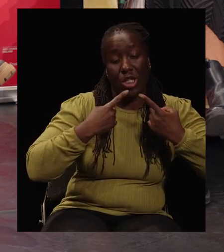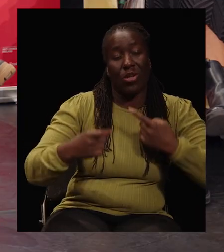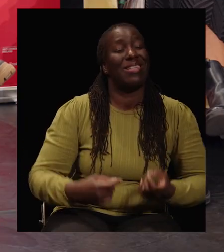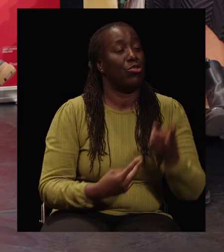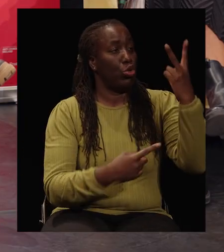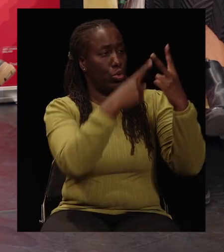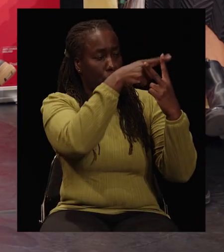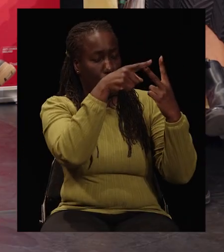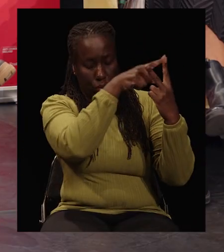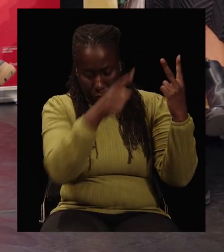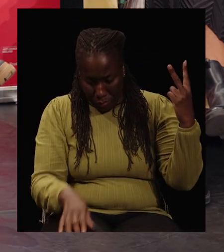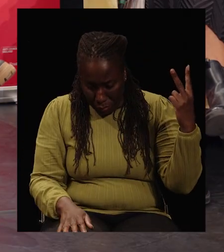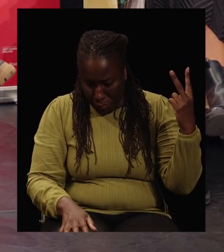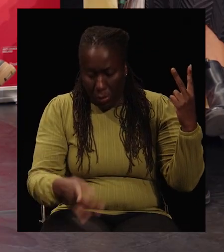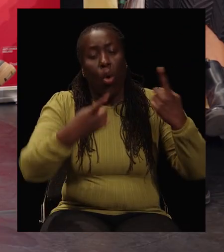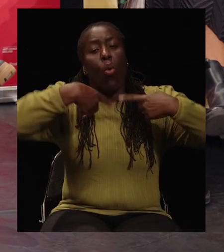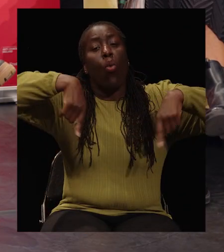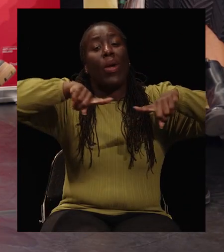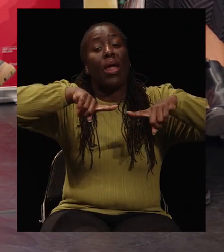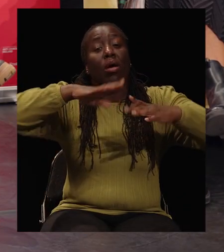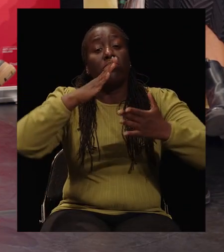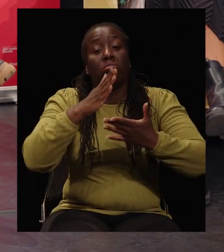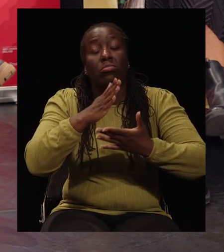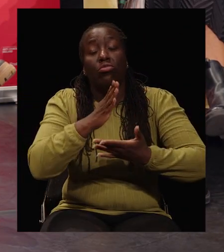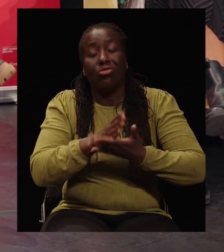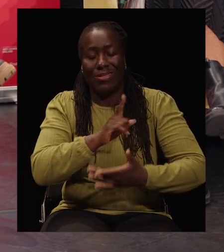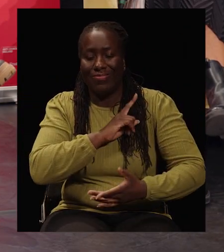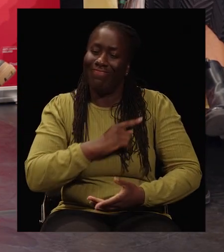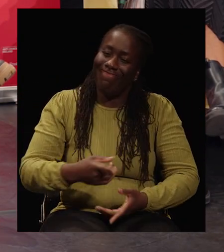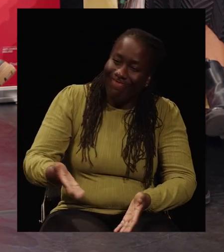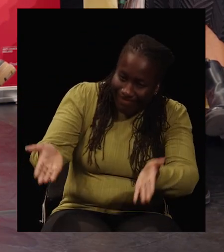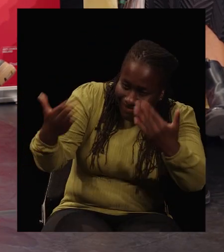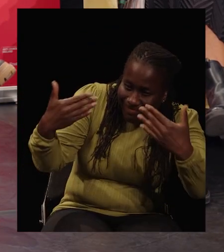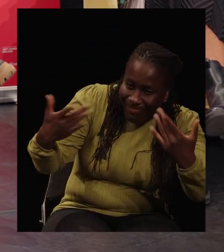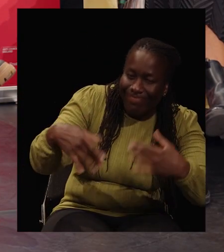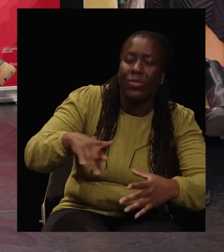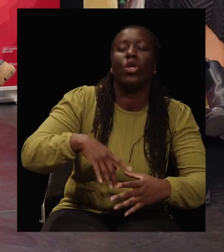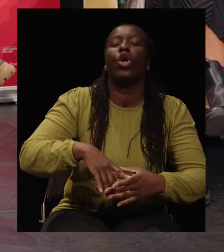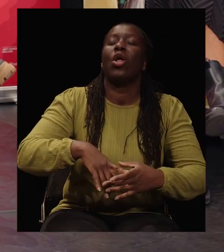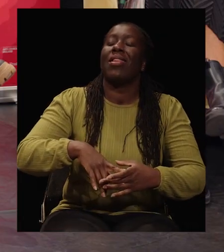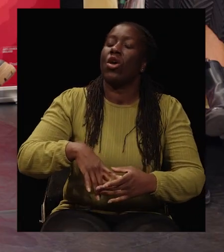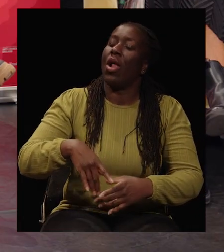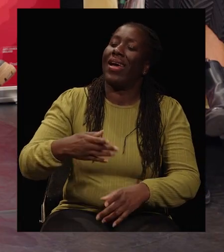to the fact that we are deliberately inviting people who identify as being from working class backgrounds